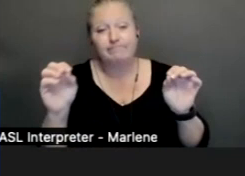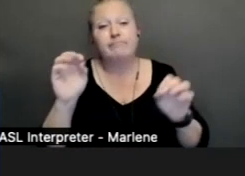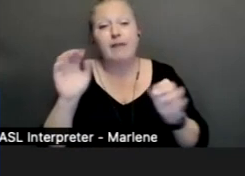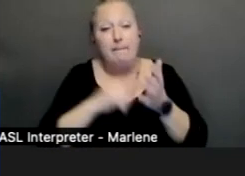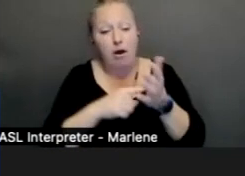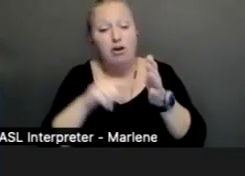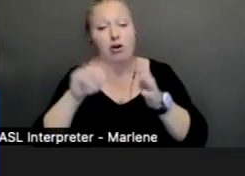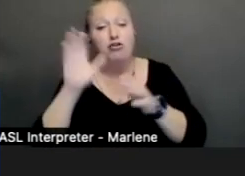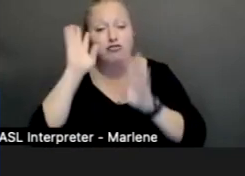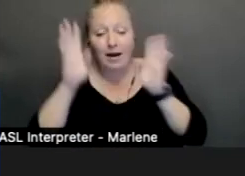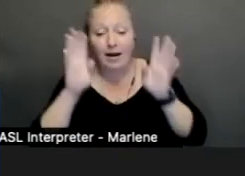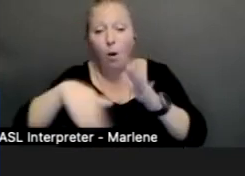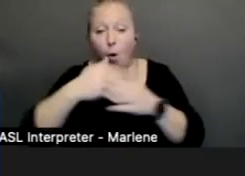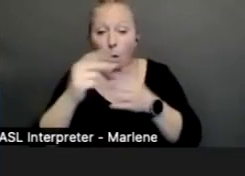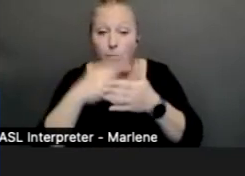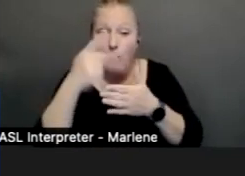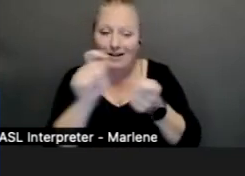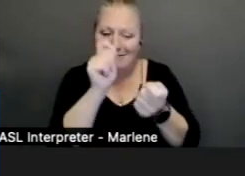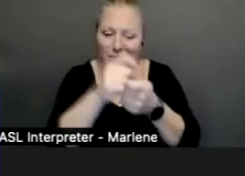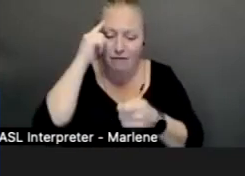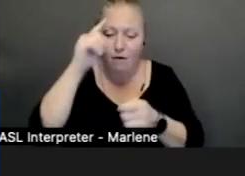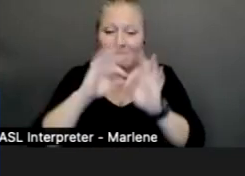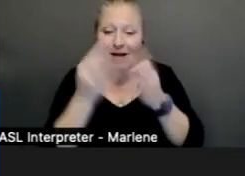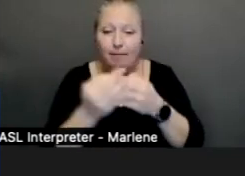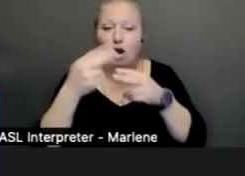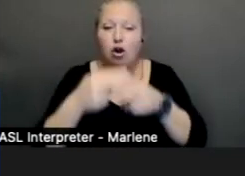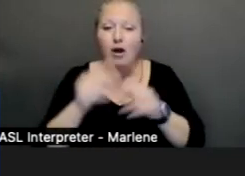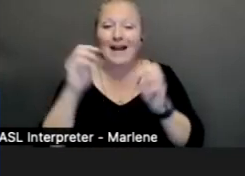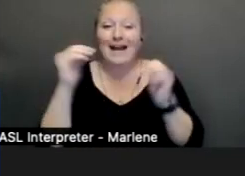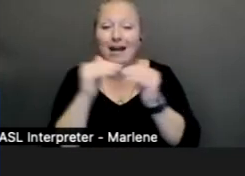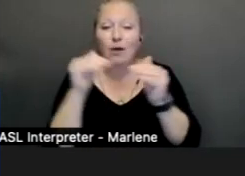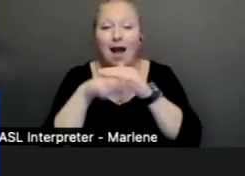created a whole program specifically for families called Equal Access Santa Cruz across the whole